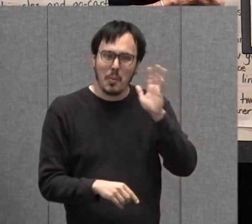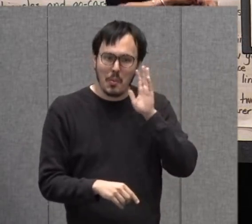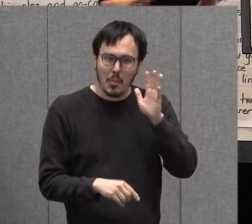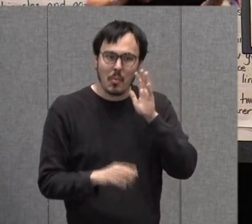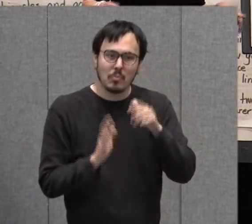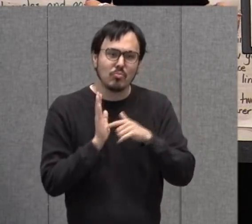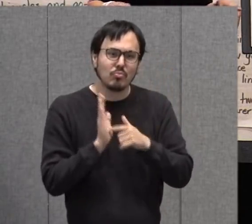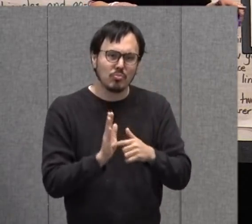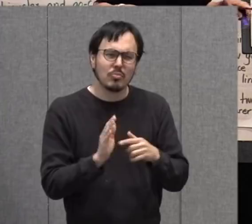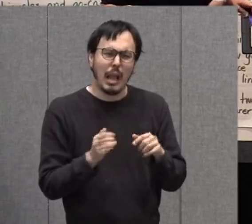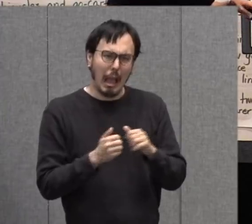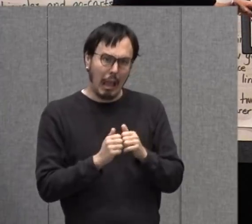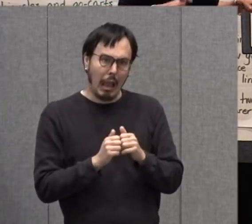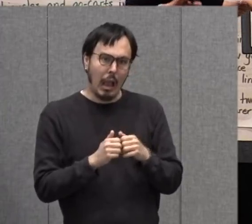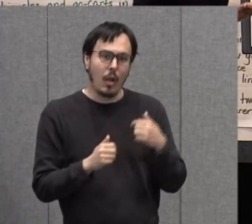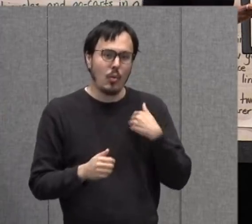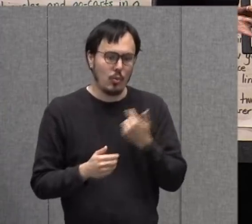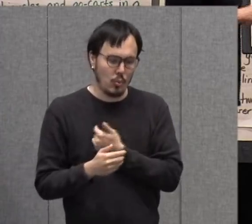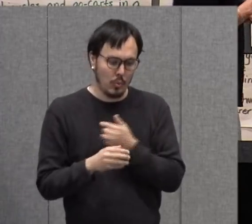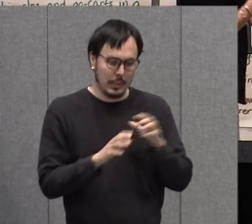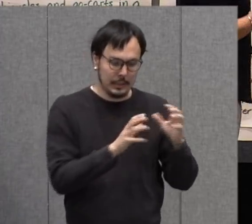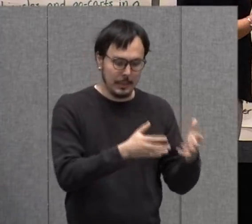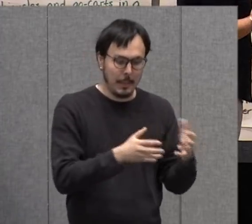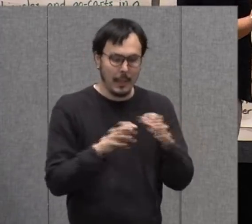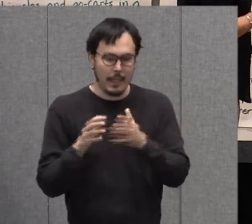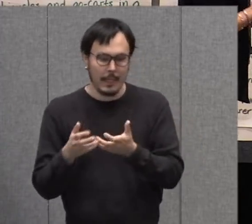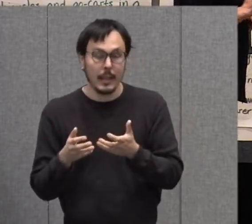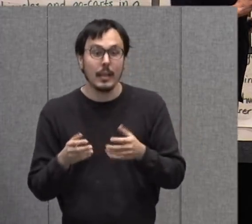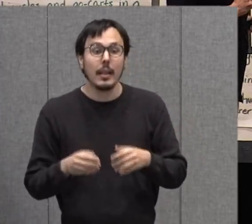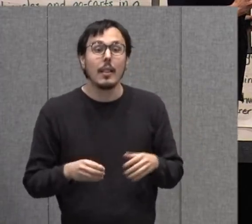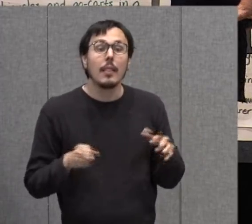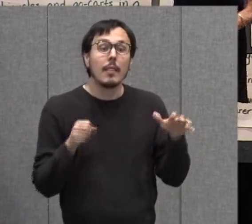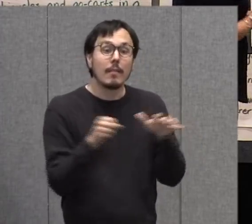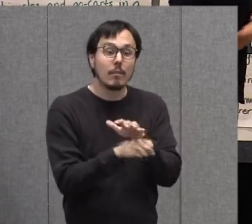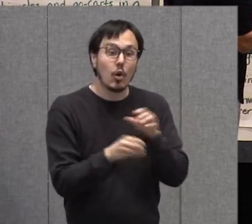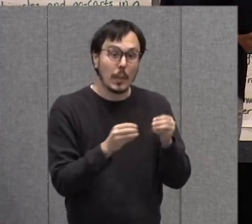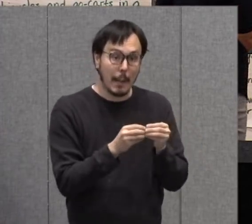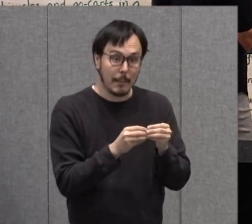by kind of splitting apart our wholes and our fractions so let's go ahead and do that.